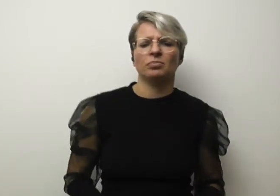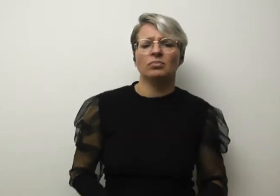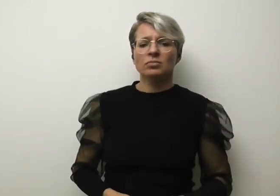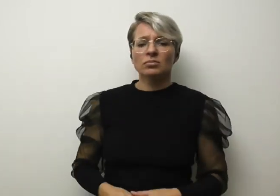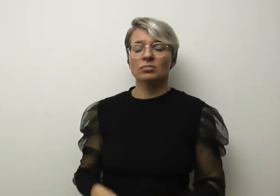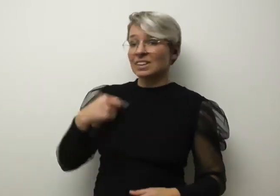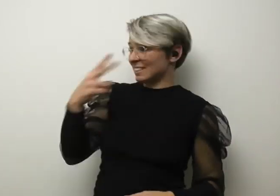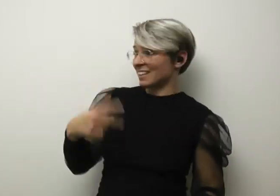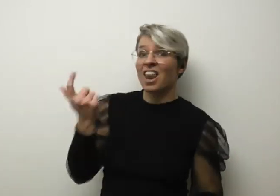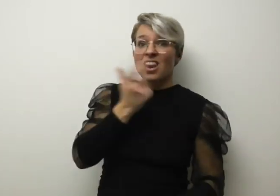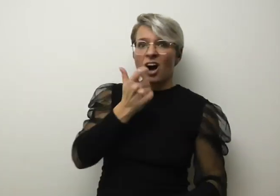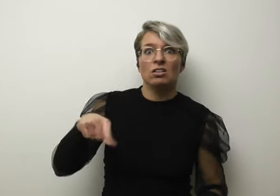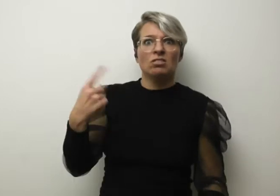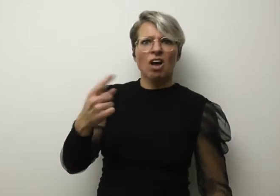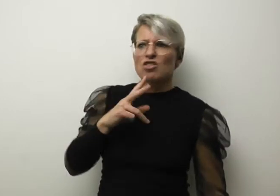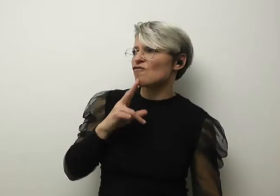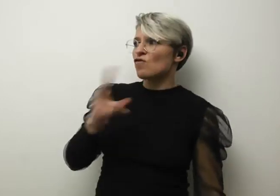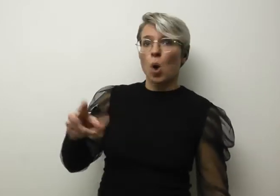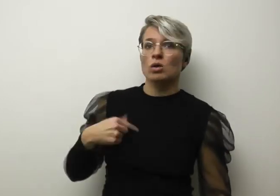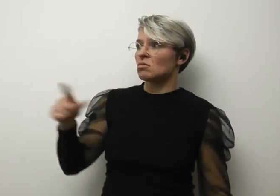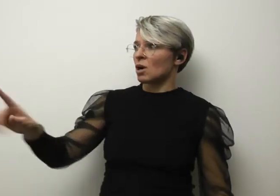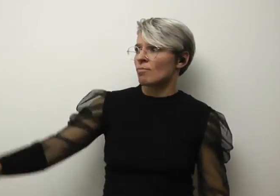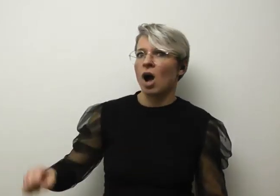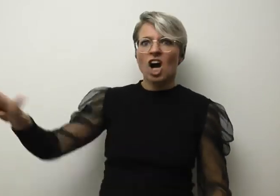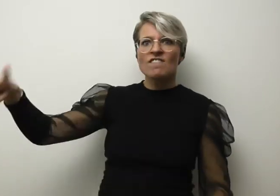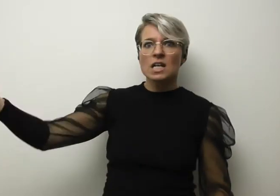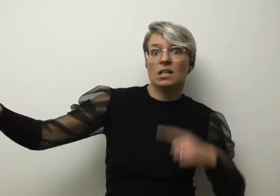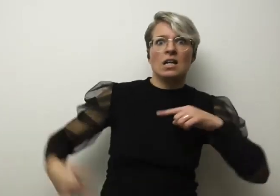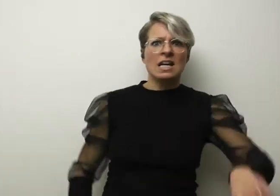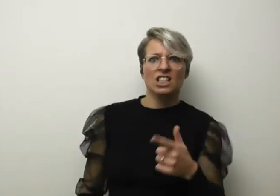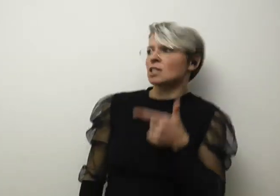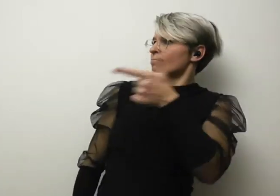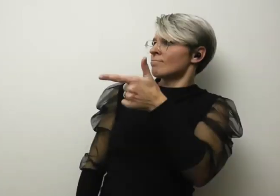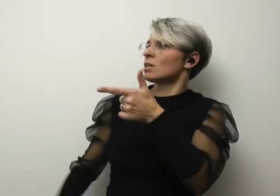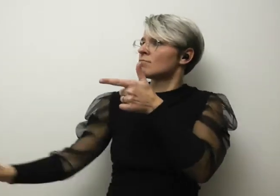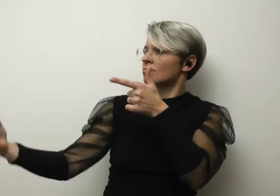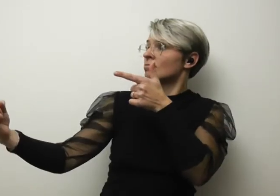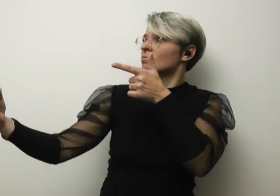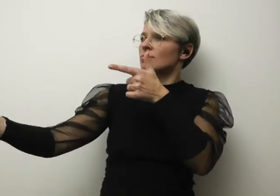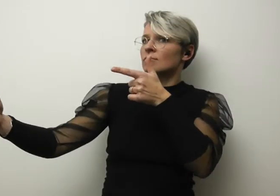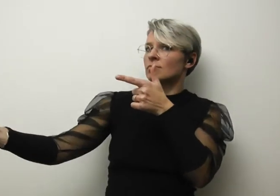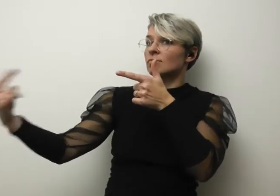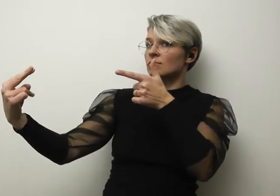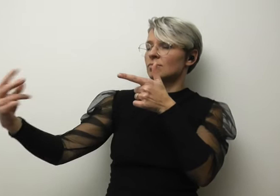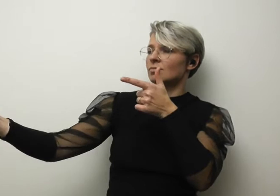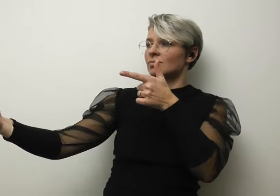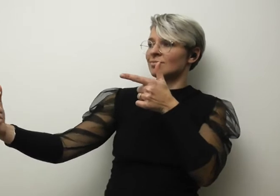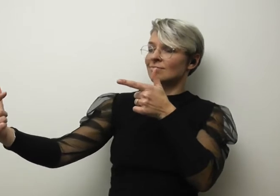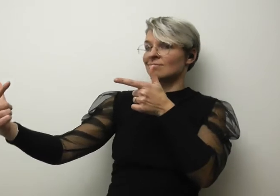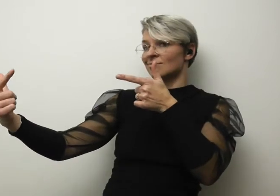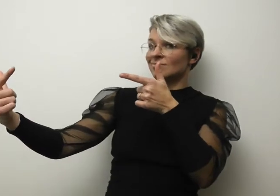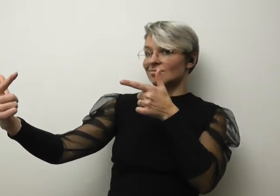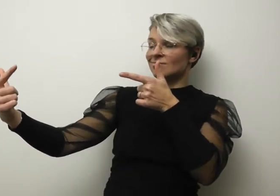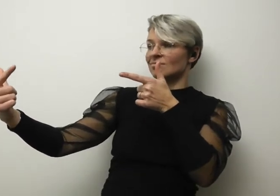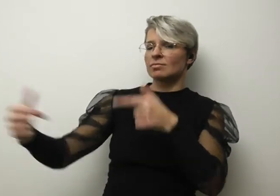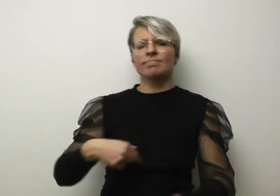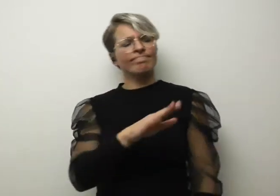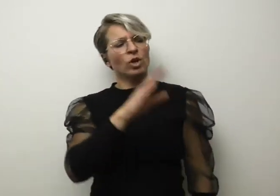I heard him laugh and then I heard him cuss And he reached for his gun but I pulled mine first He stood there lookin' at me and I saw him smile